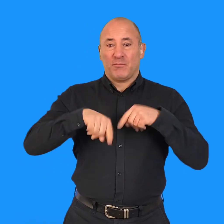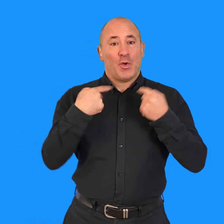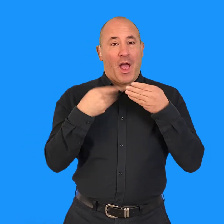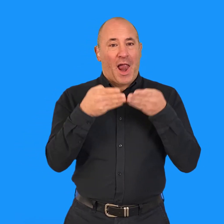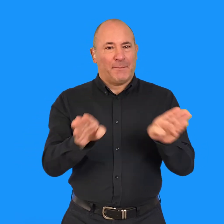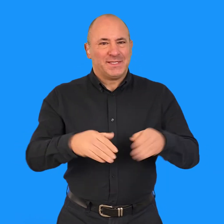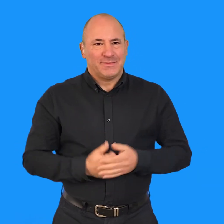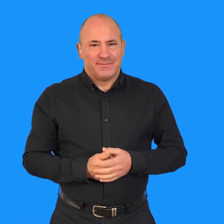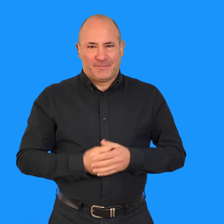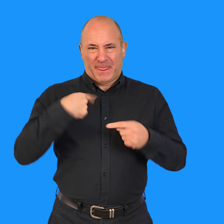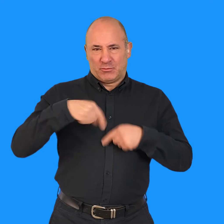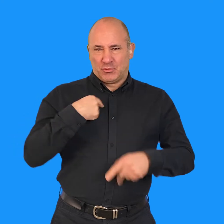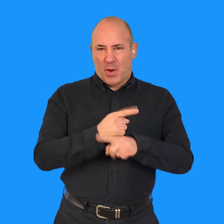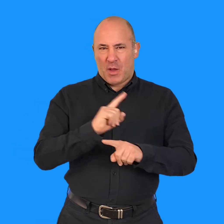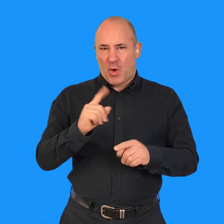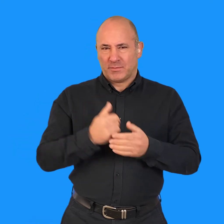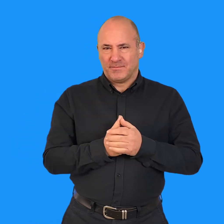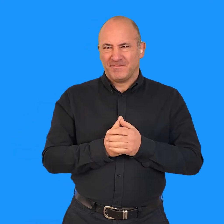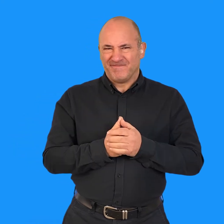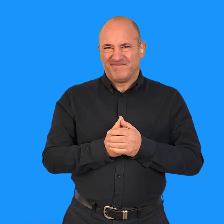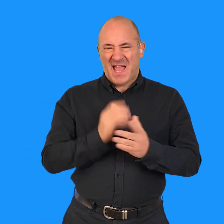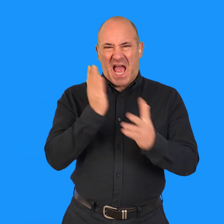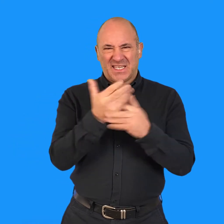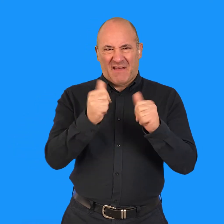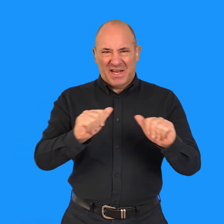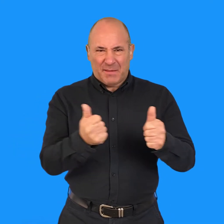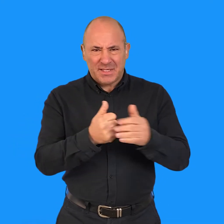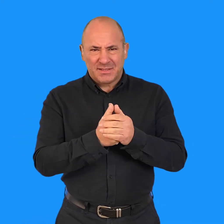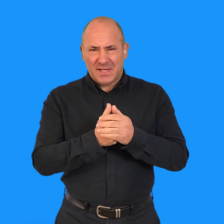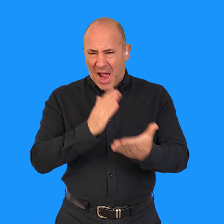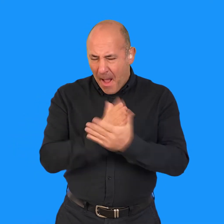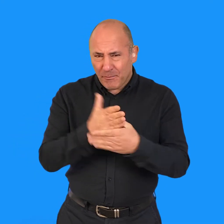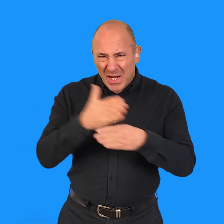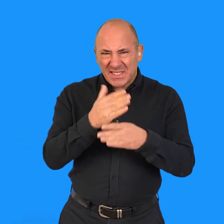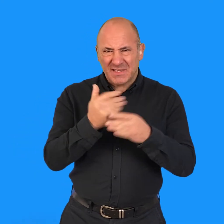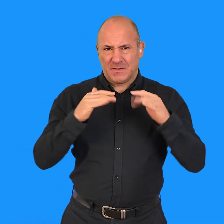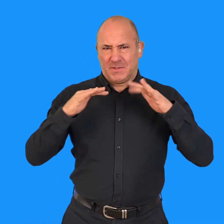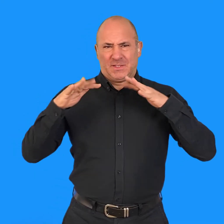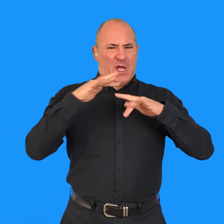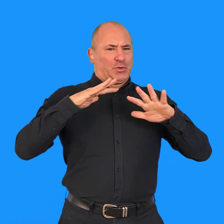This week, we're talking about the limits of access, the practicalities, tensions,